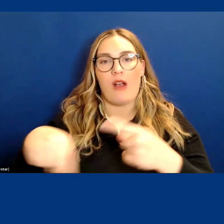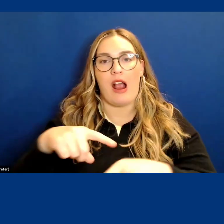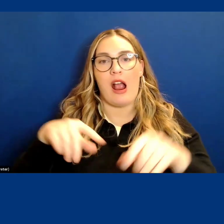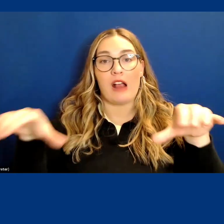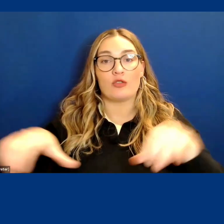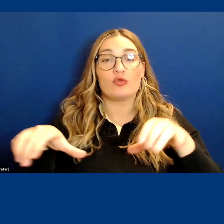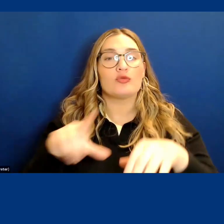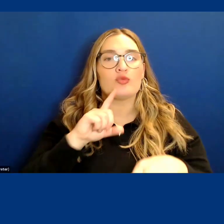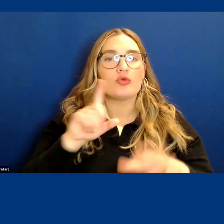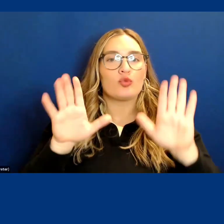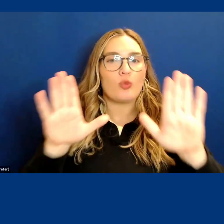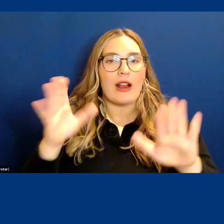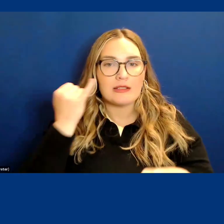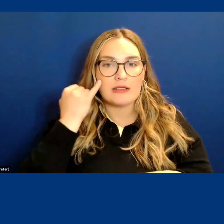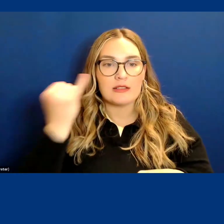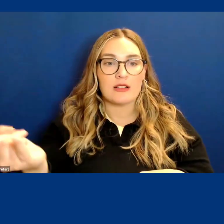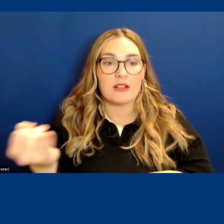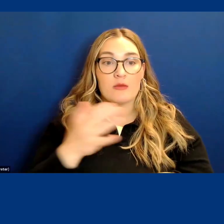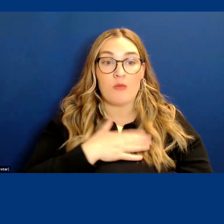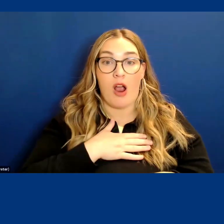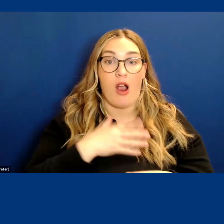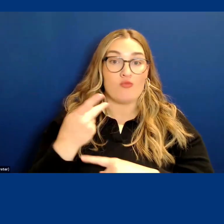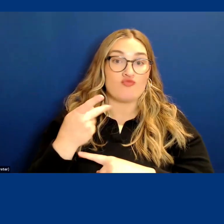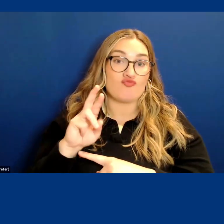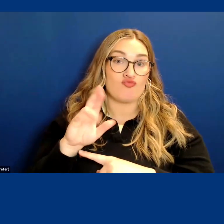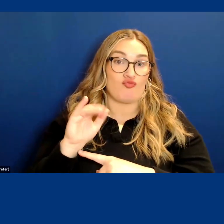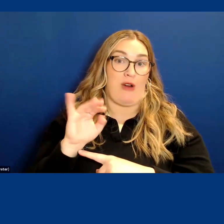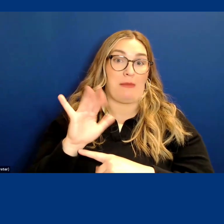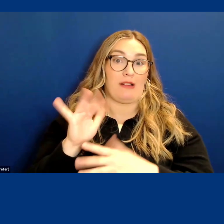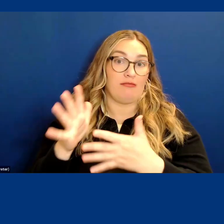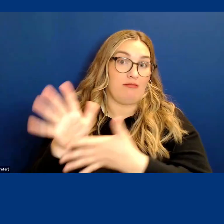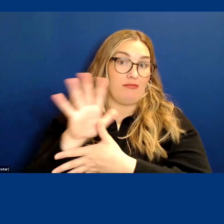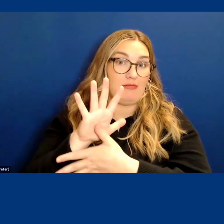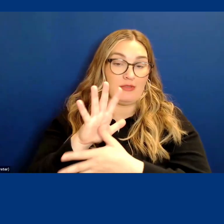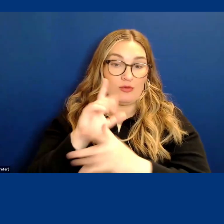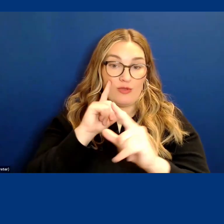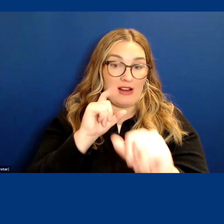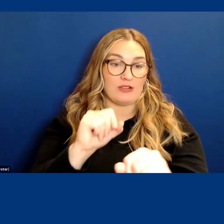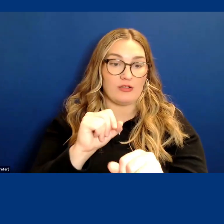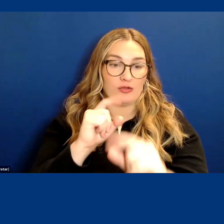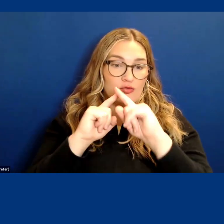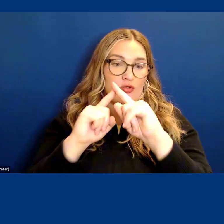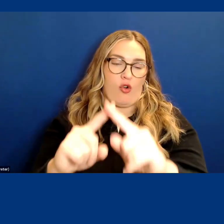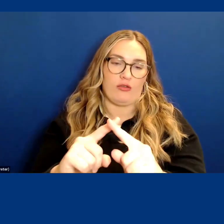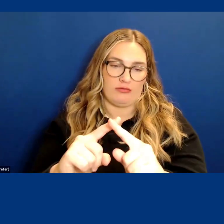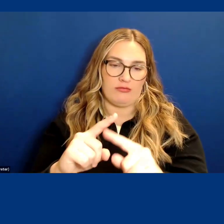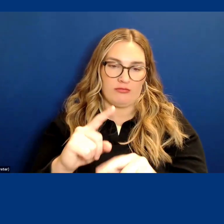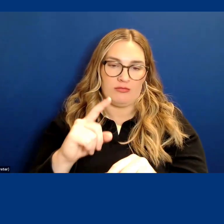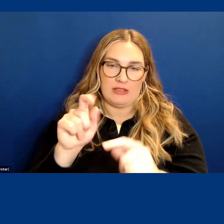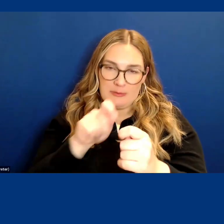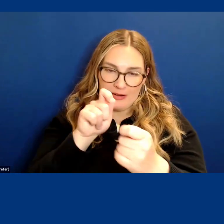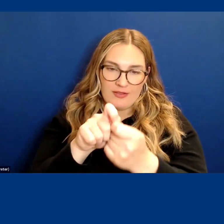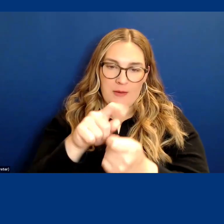idea. My primary strategy so far has been targeting specifically Black maternal health organizations in Detroit